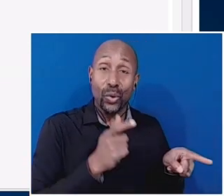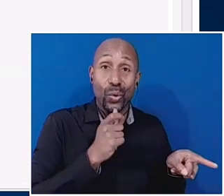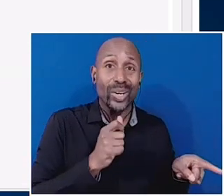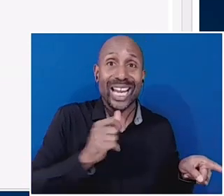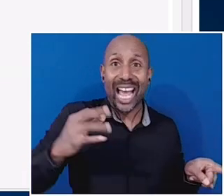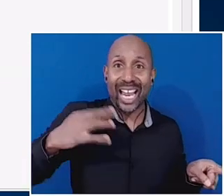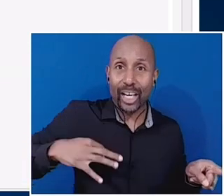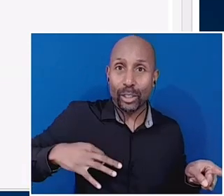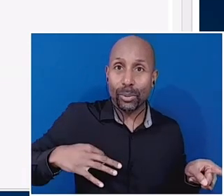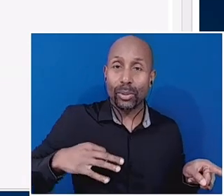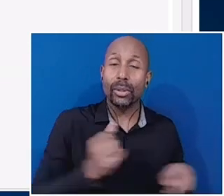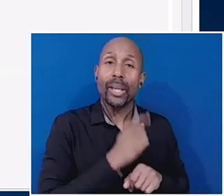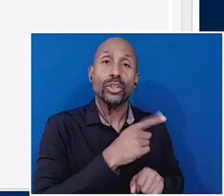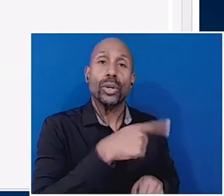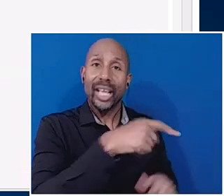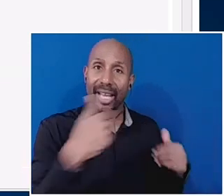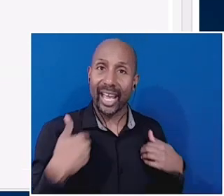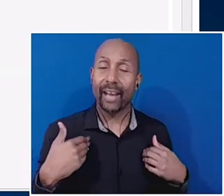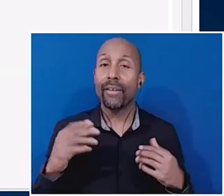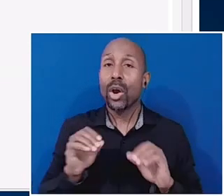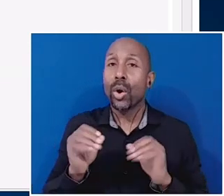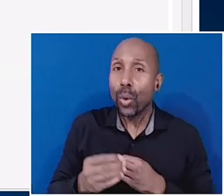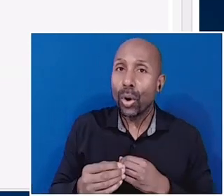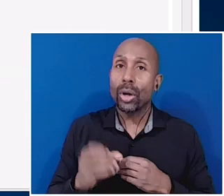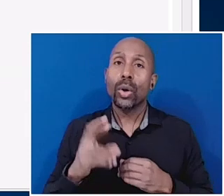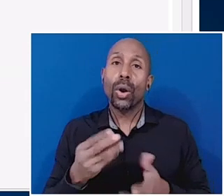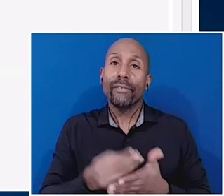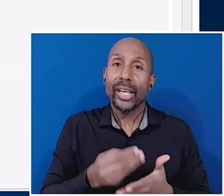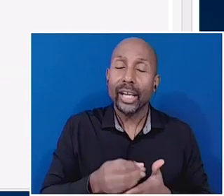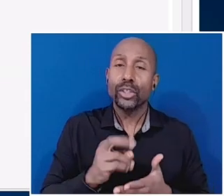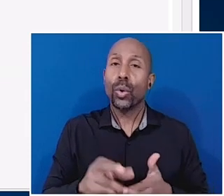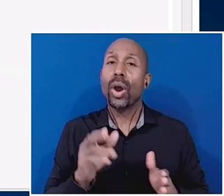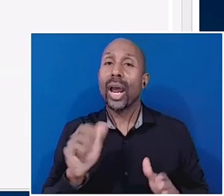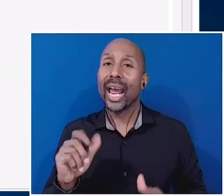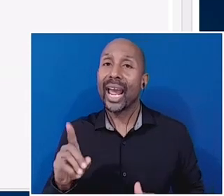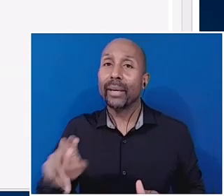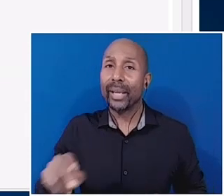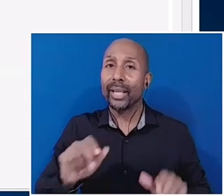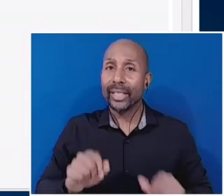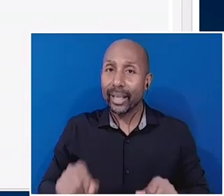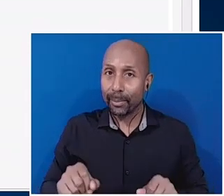financial capability as it's saying there to deliver that program.